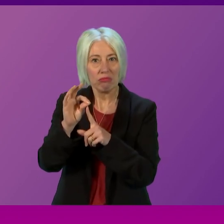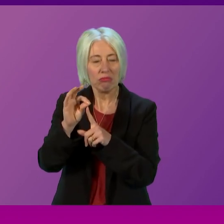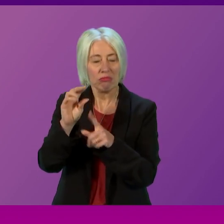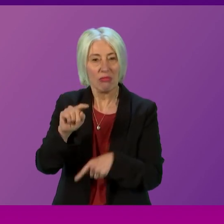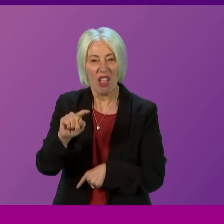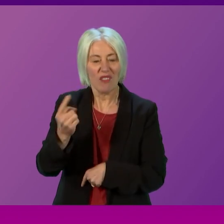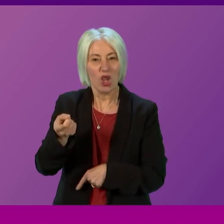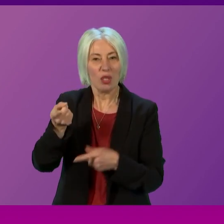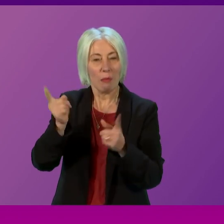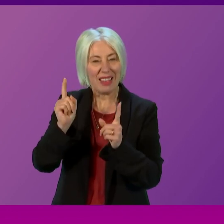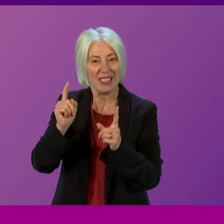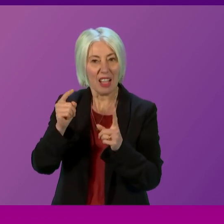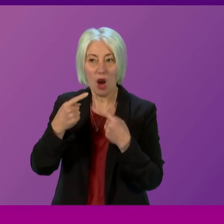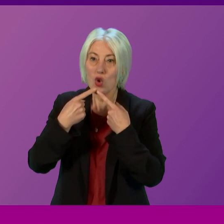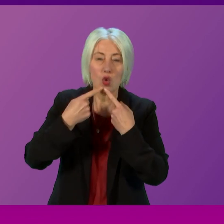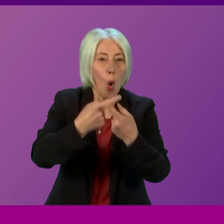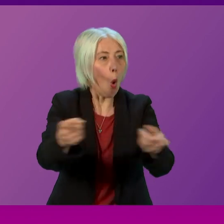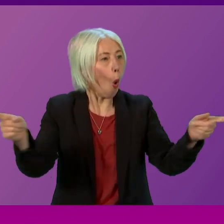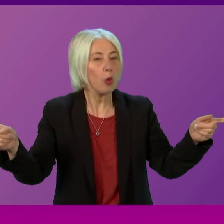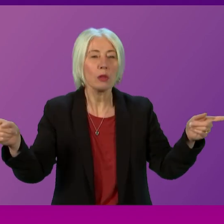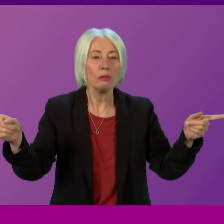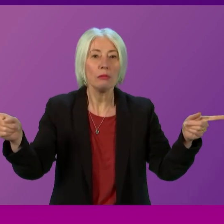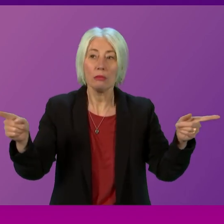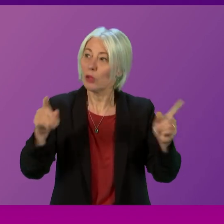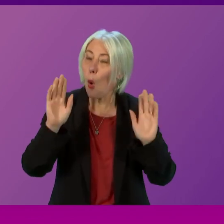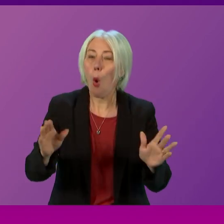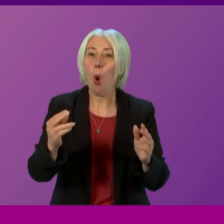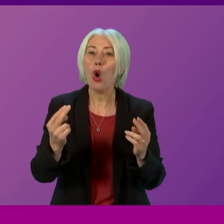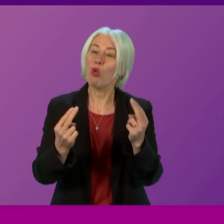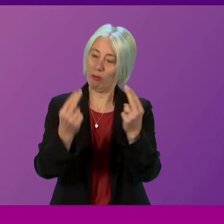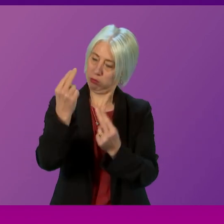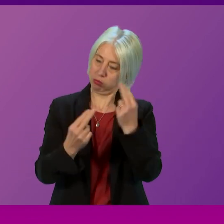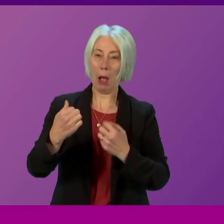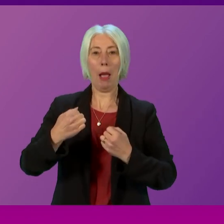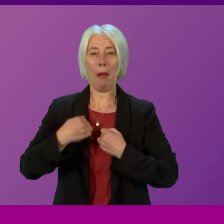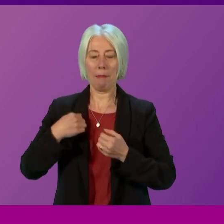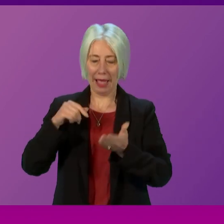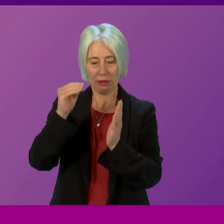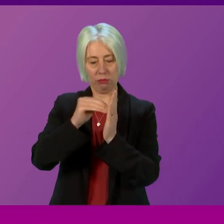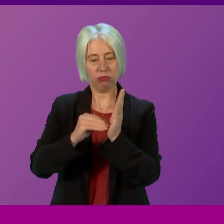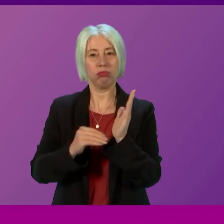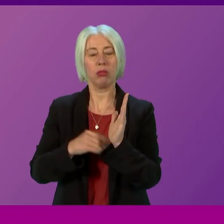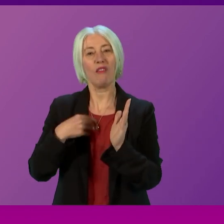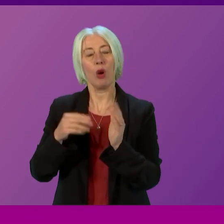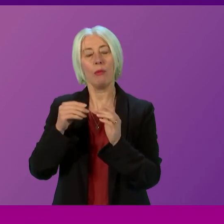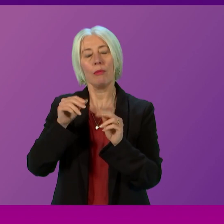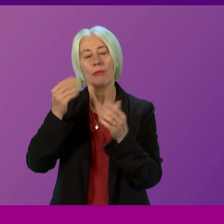First Minister who told everyone to judge her on her record on education. It was to be her